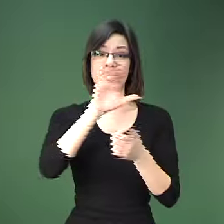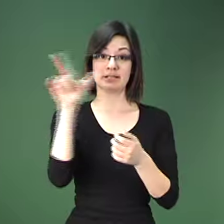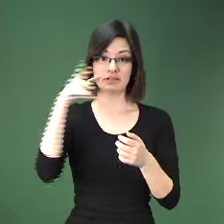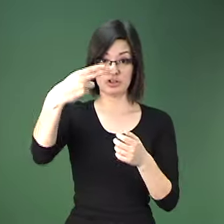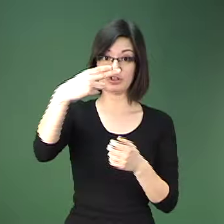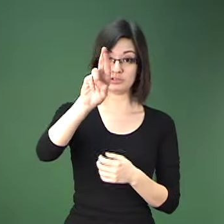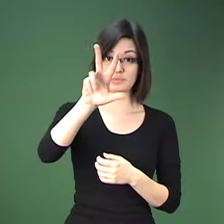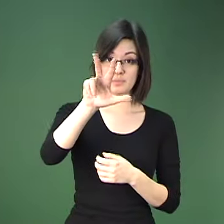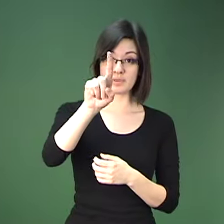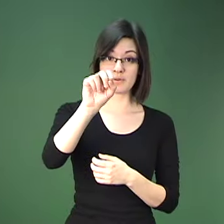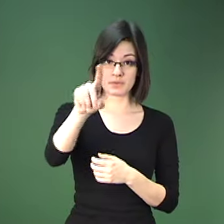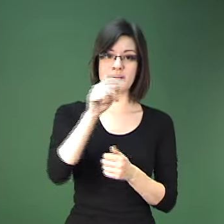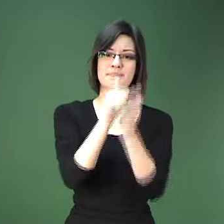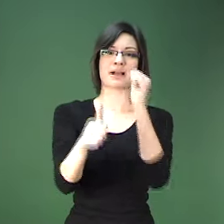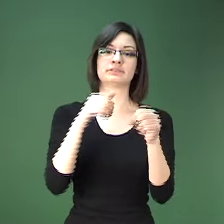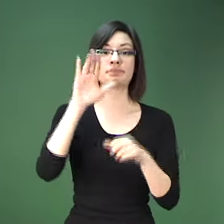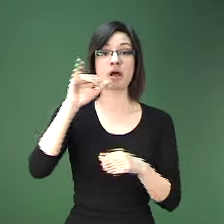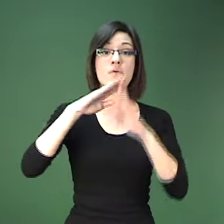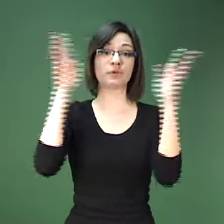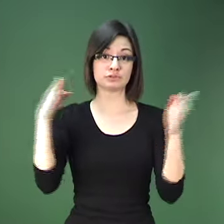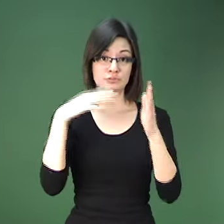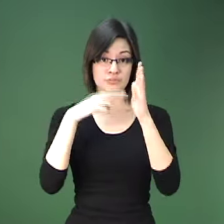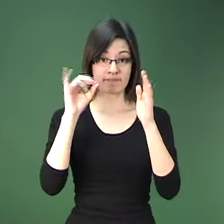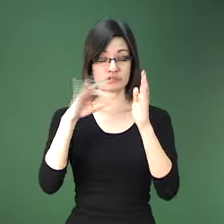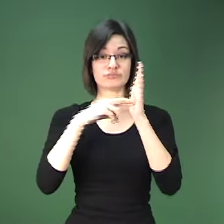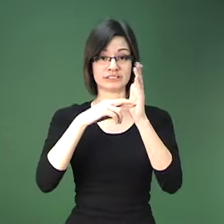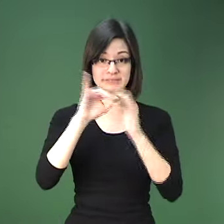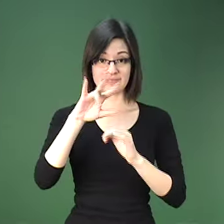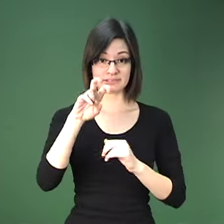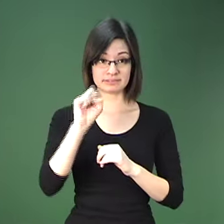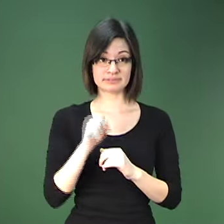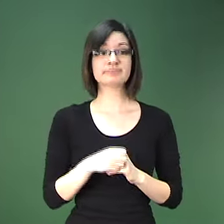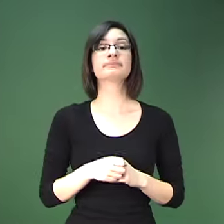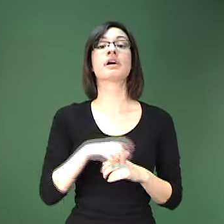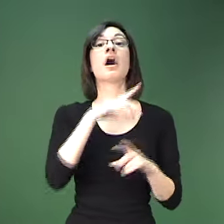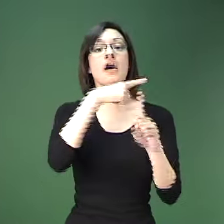to get this bill - H.R. 3101 – passed by the House of Representatives.